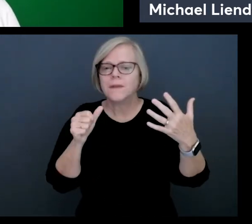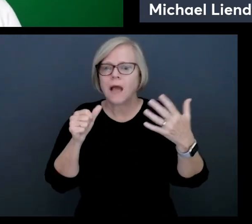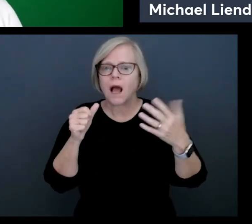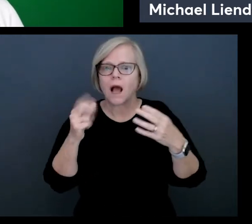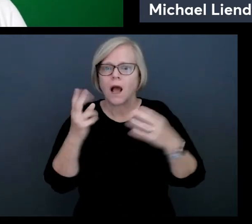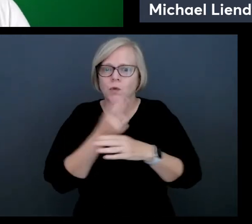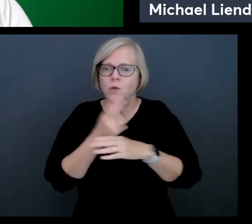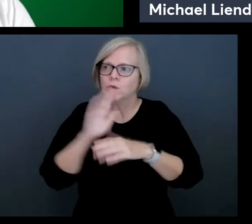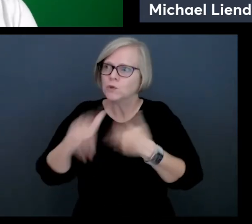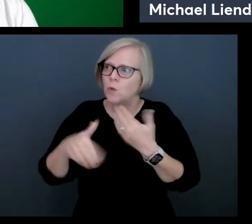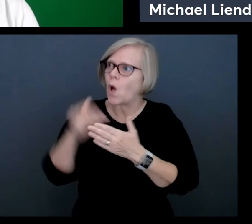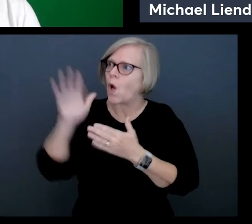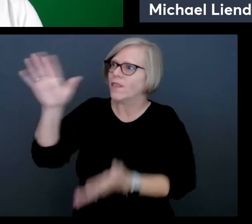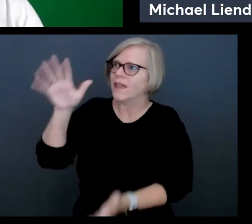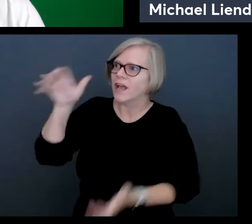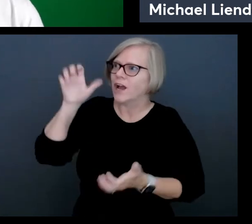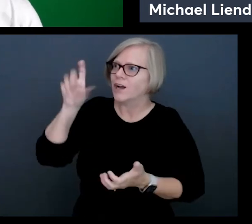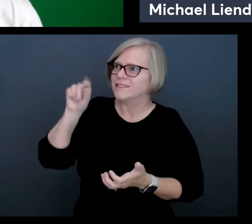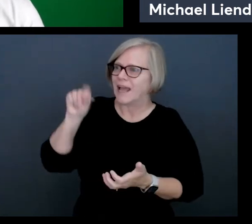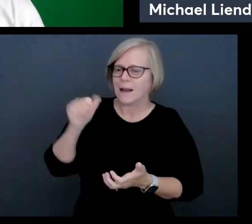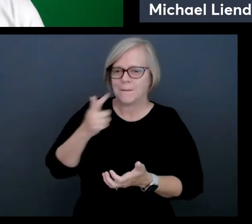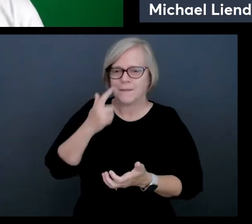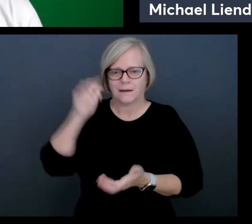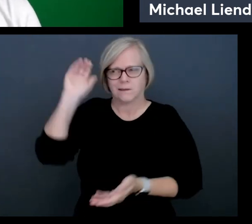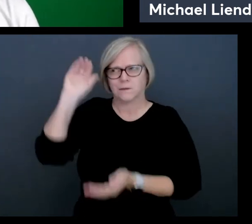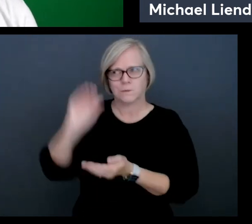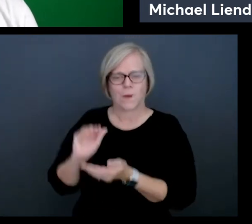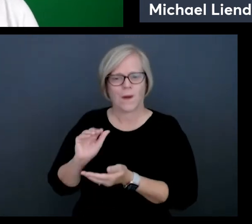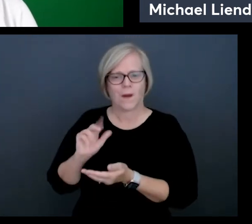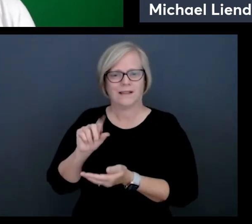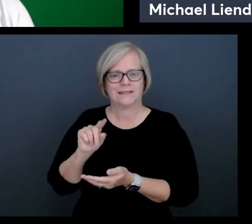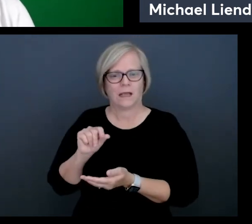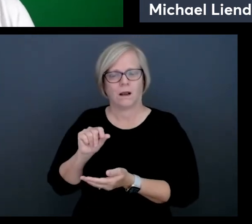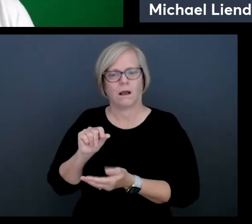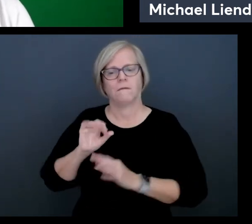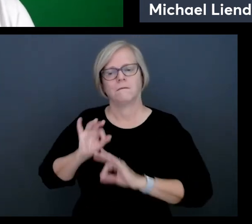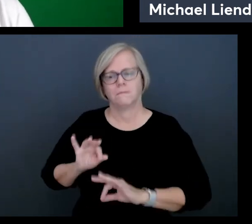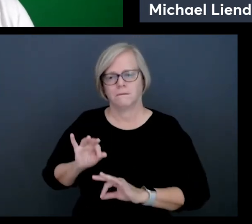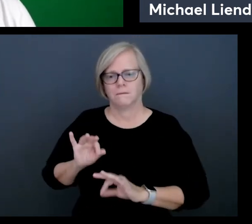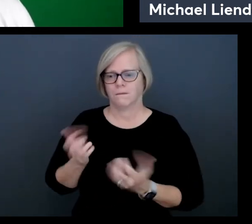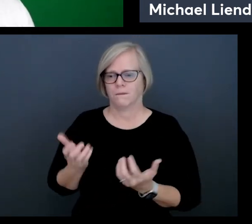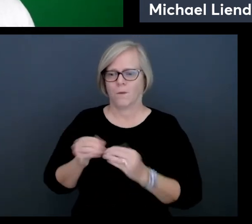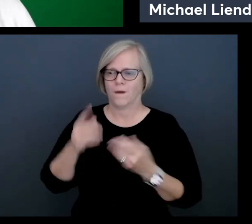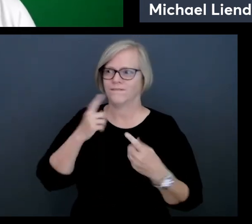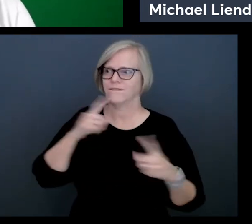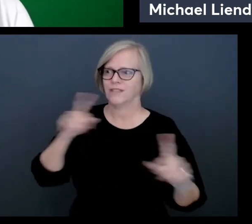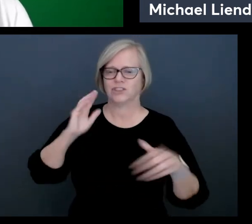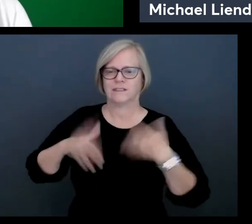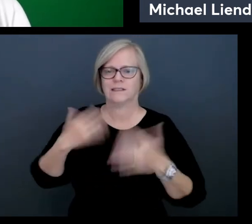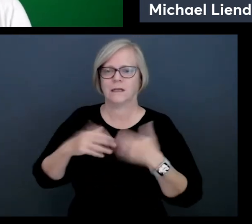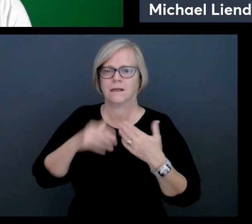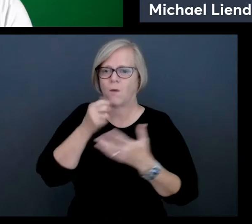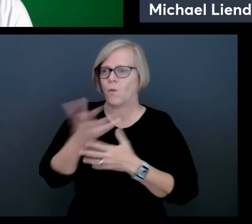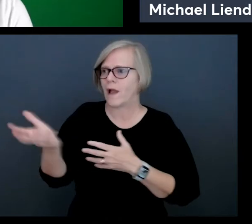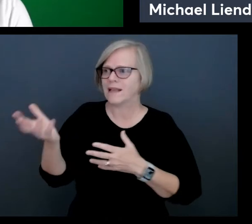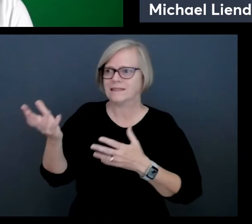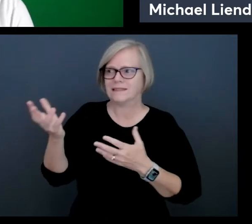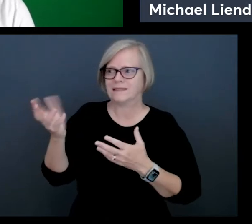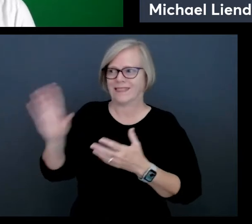so I'm not using up all the client's data, right? Because smaller data, you get more efficient with that